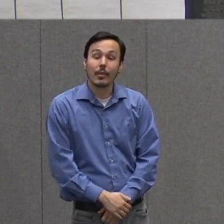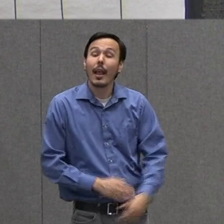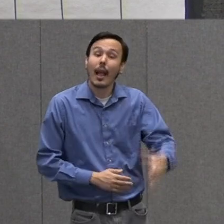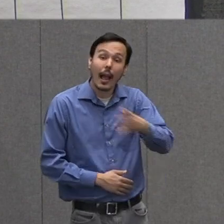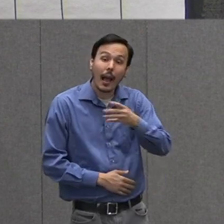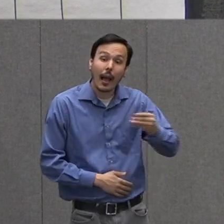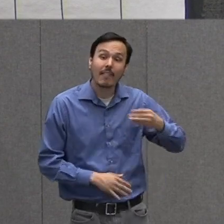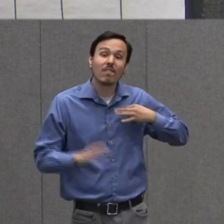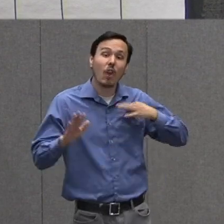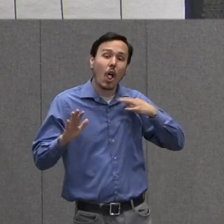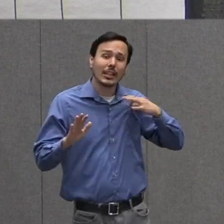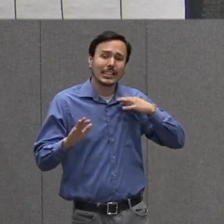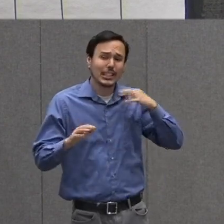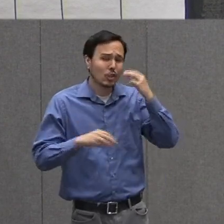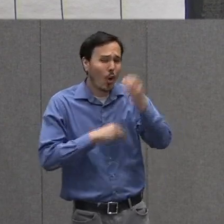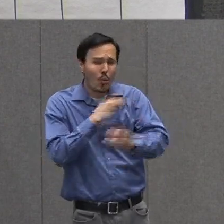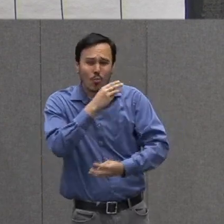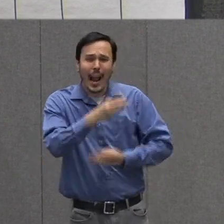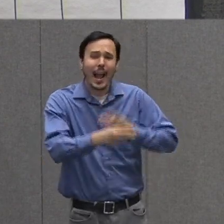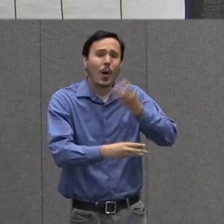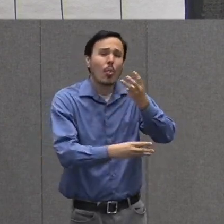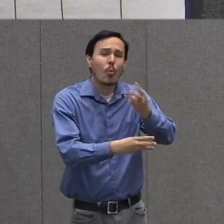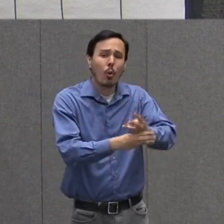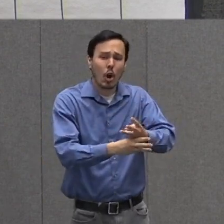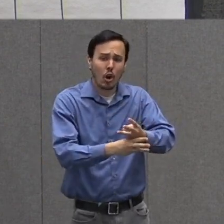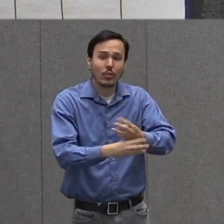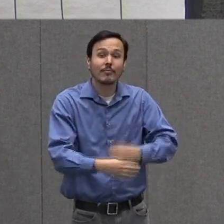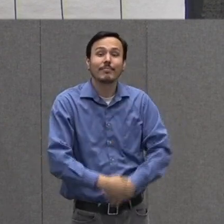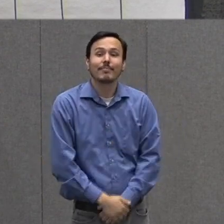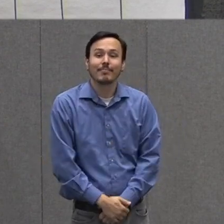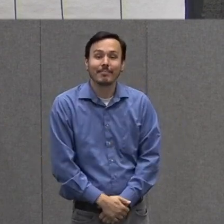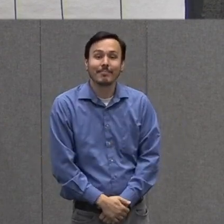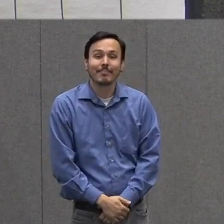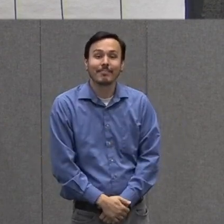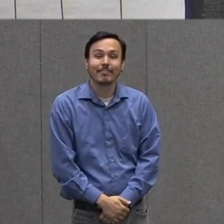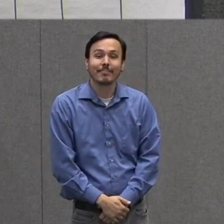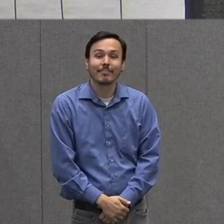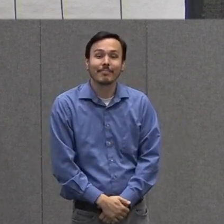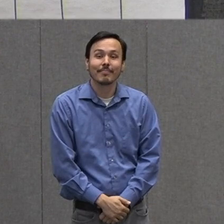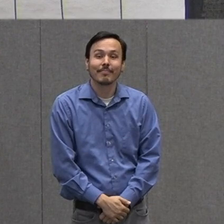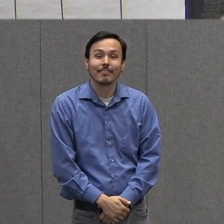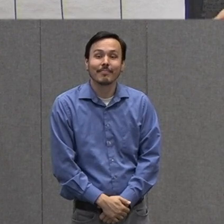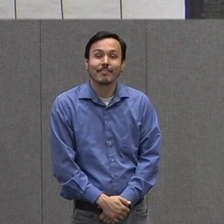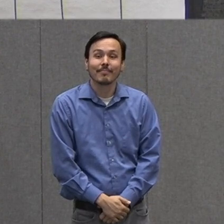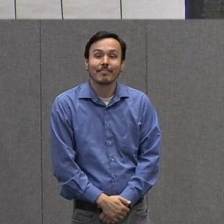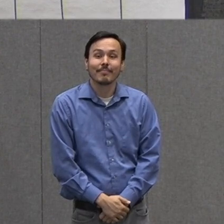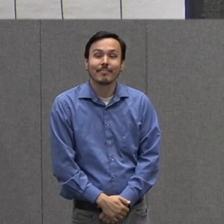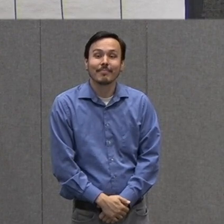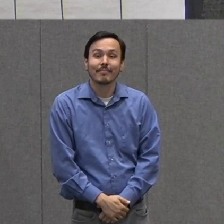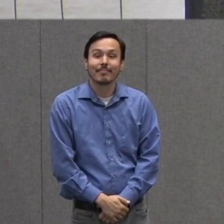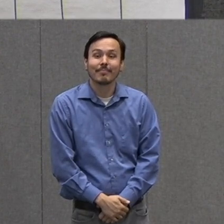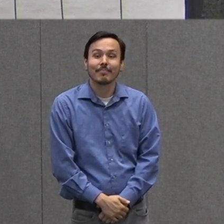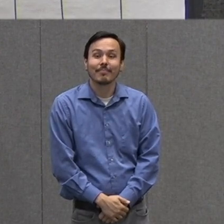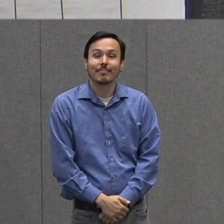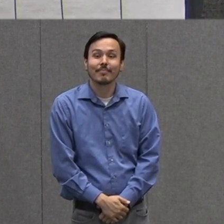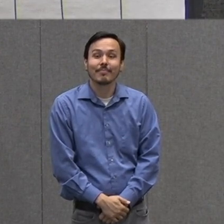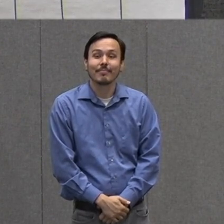And volunteers around the world.